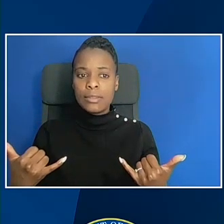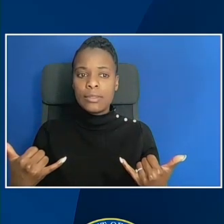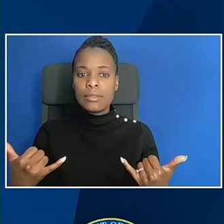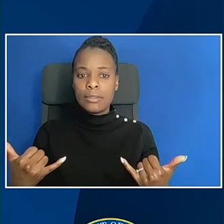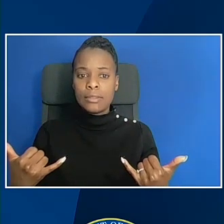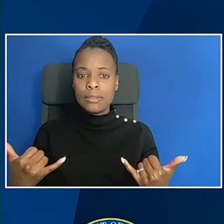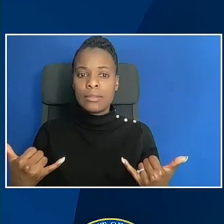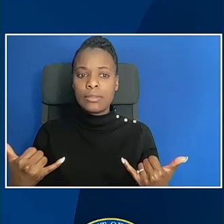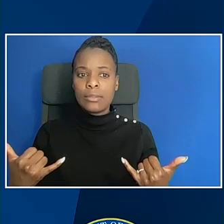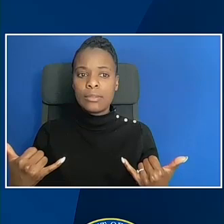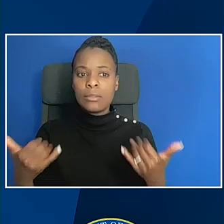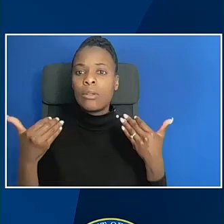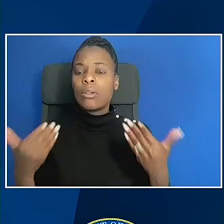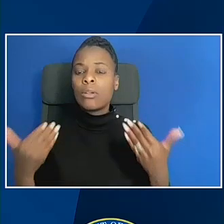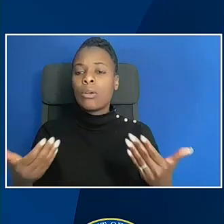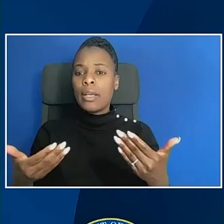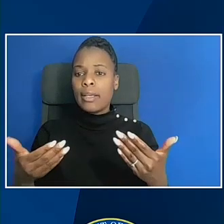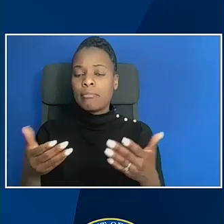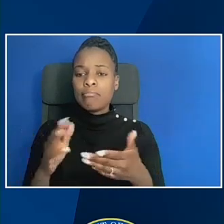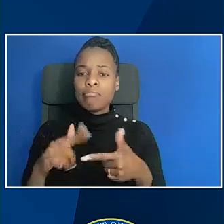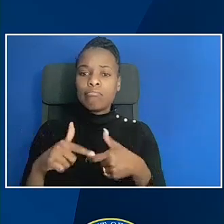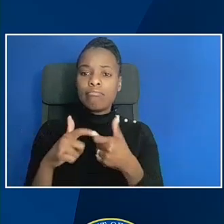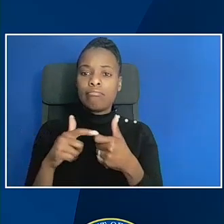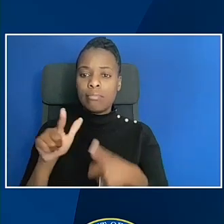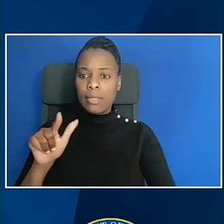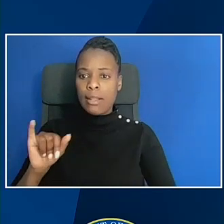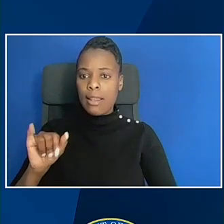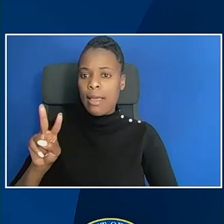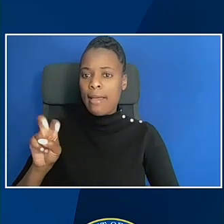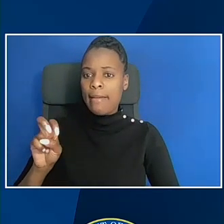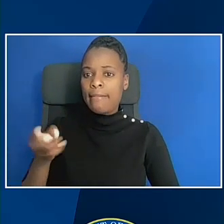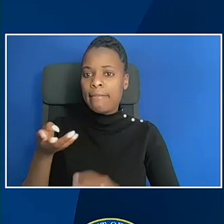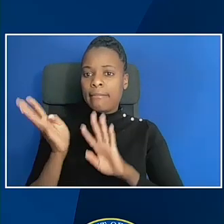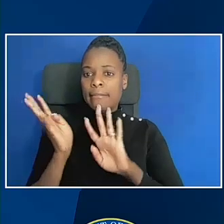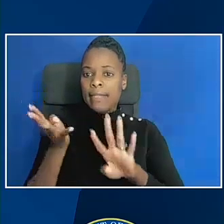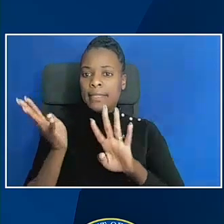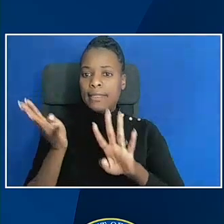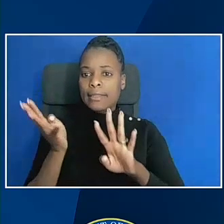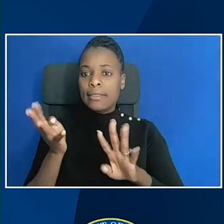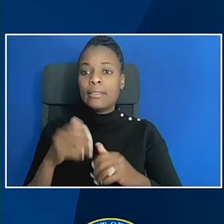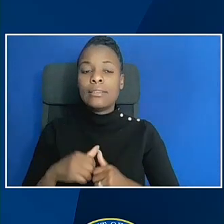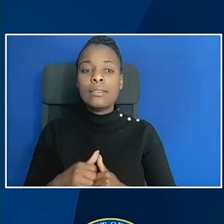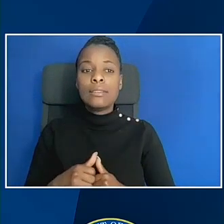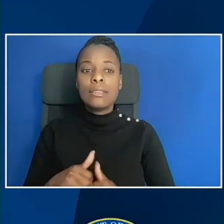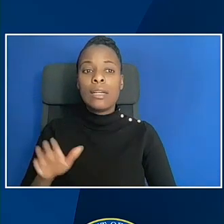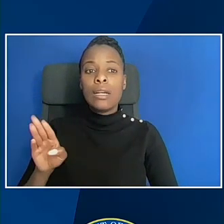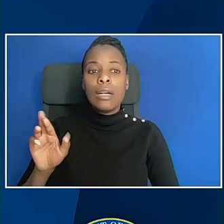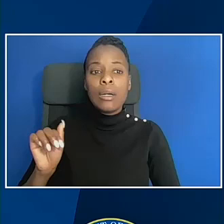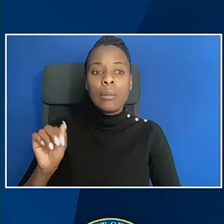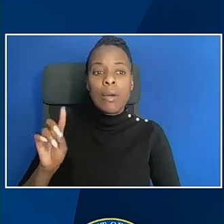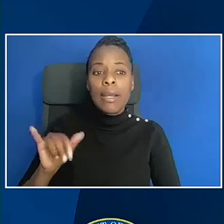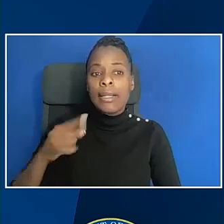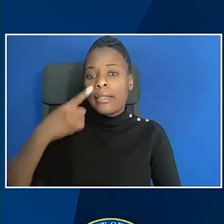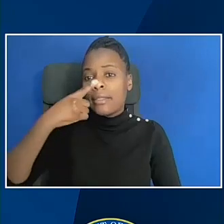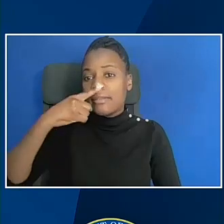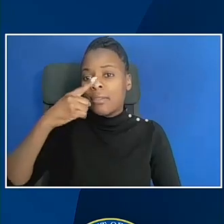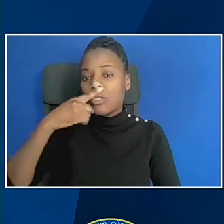live feed and, Brady, if you would kindly move the participants to their caucus